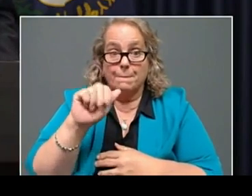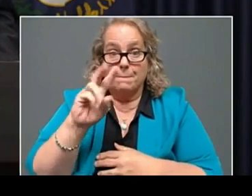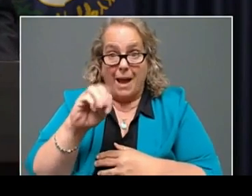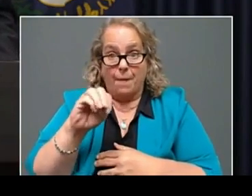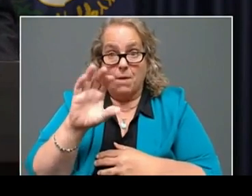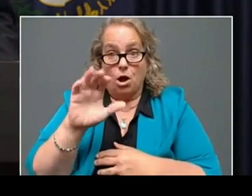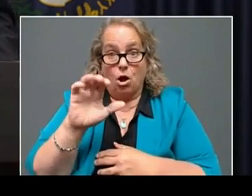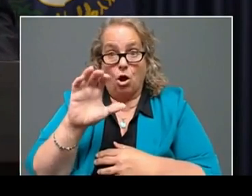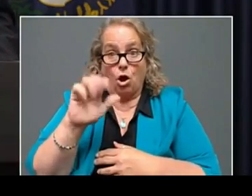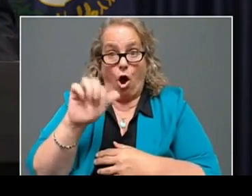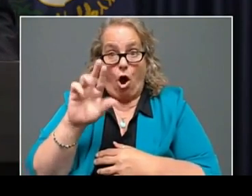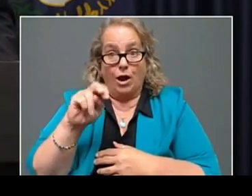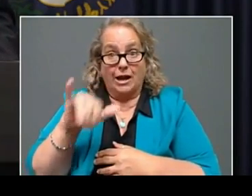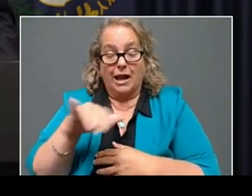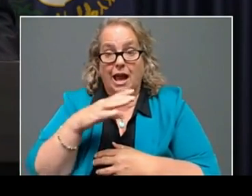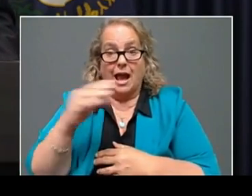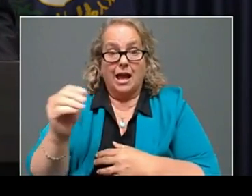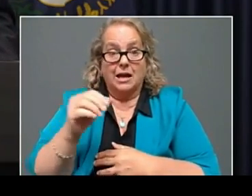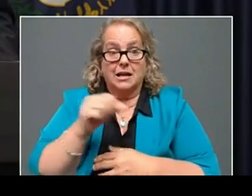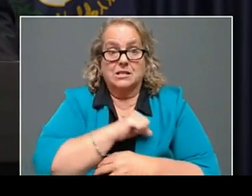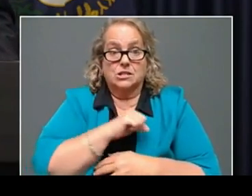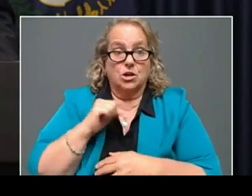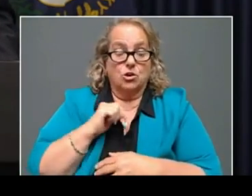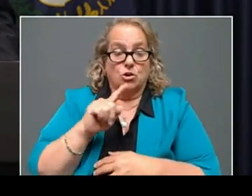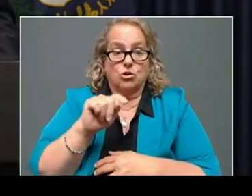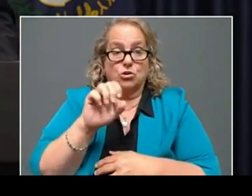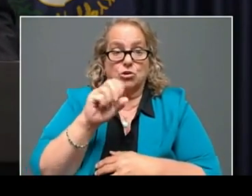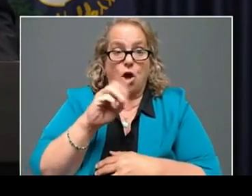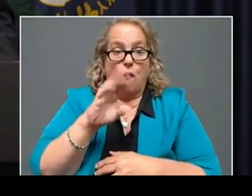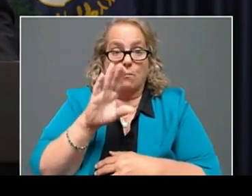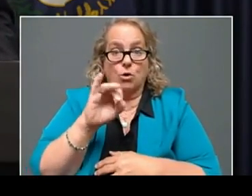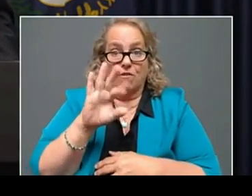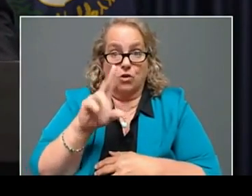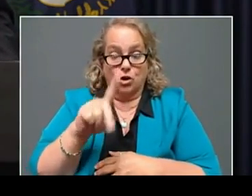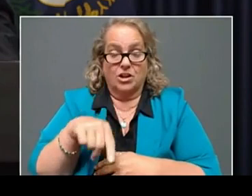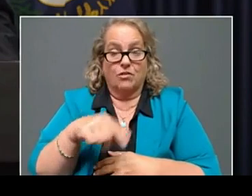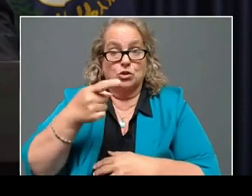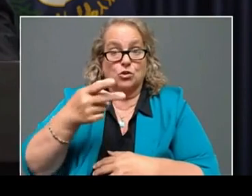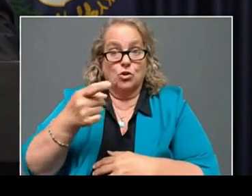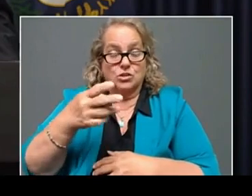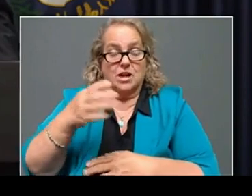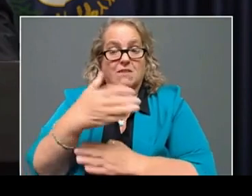thursday we'll be flying our flags here at the capitol at half staff to honor